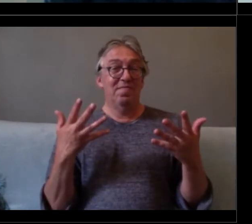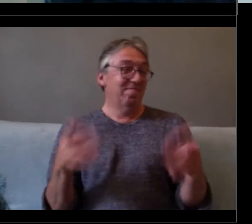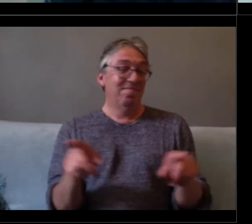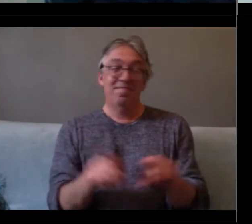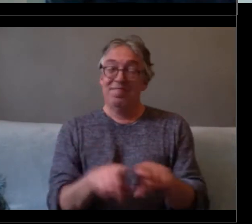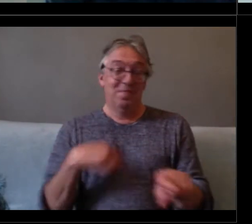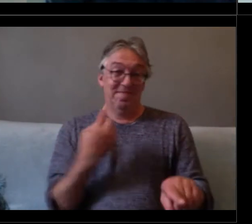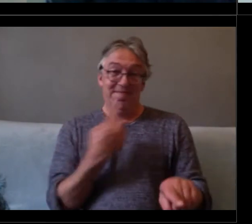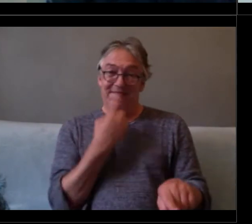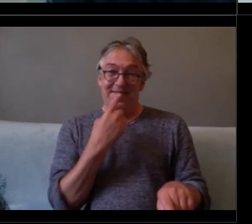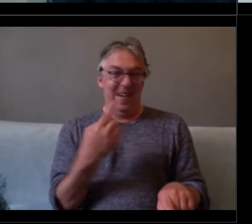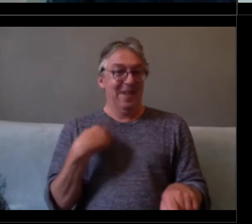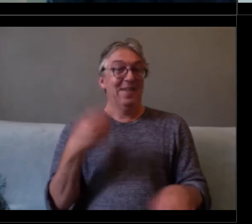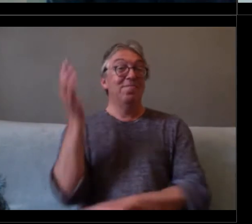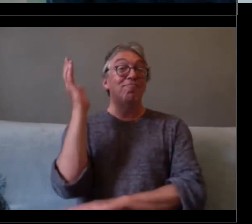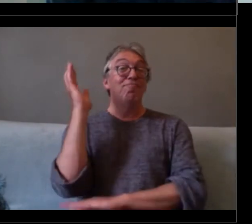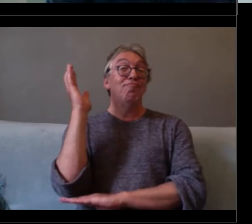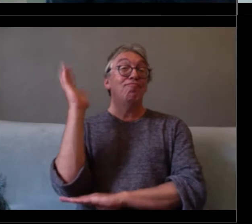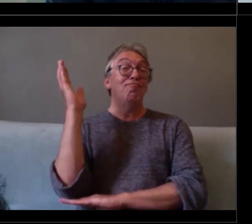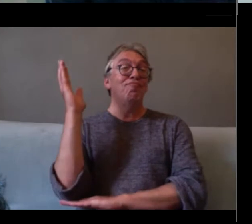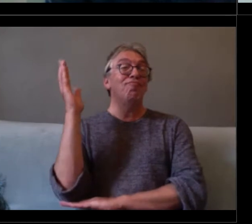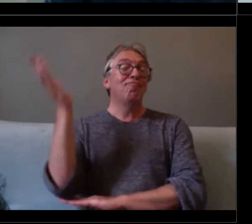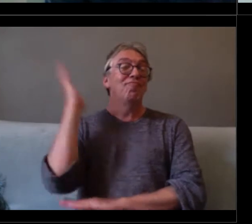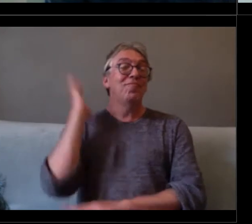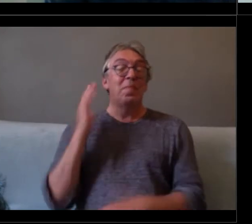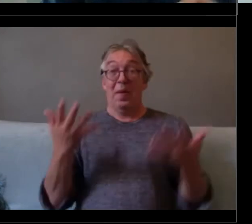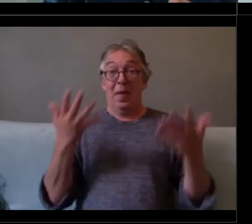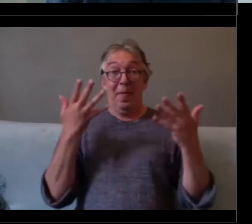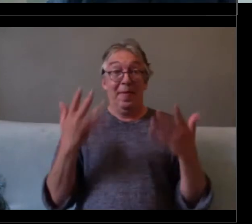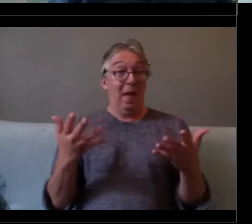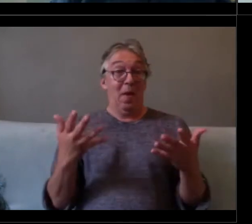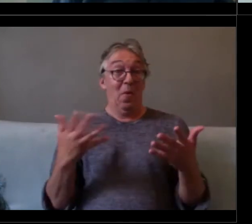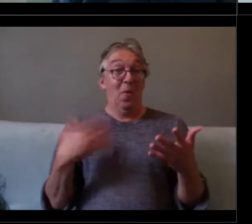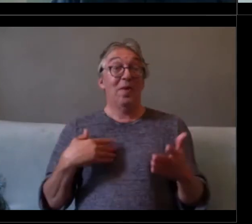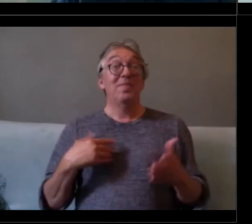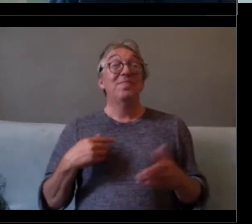This entry into inclusiveness. It has been very much on our agenda